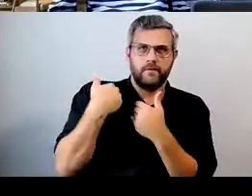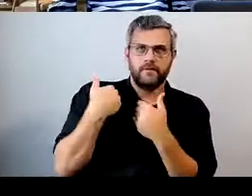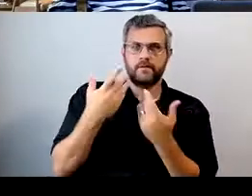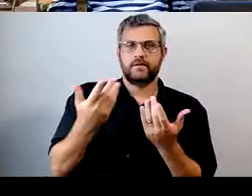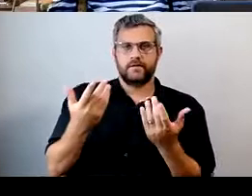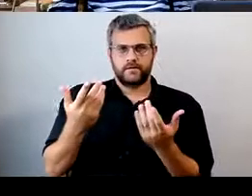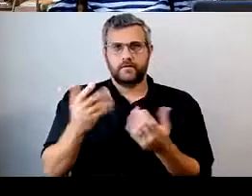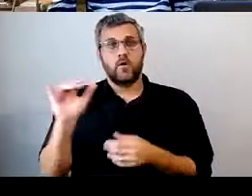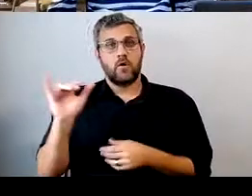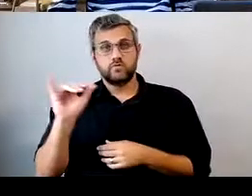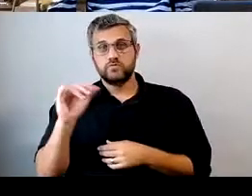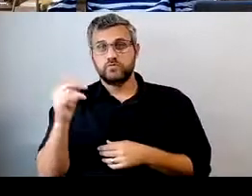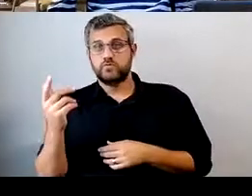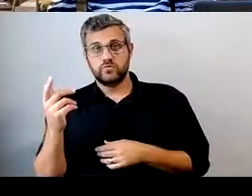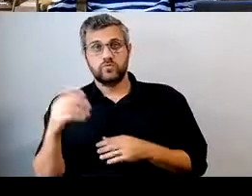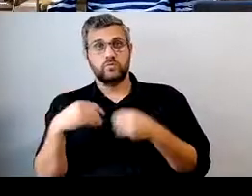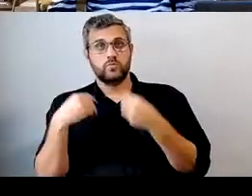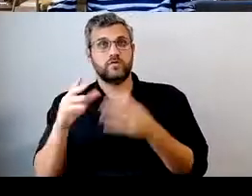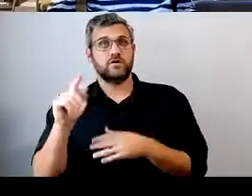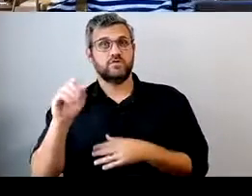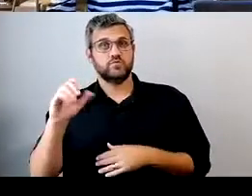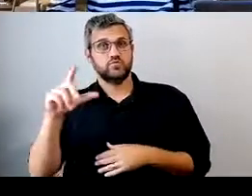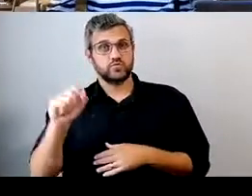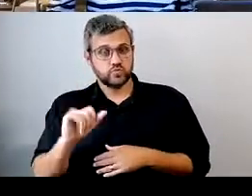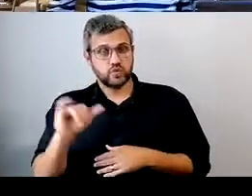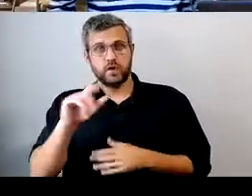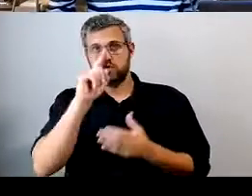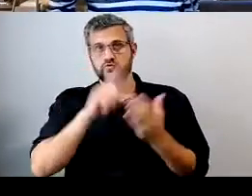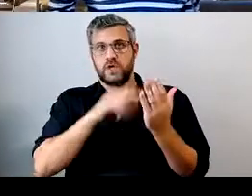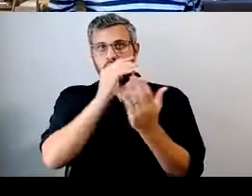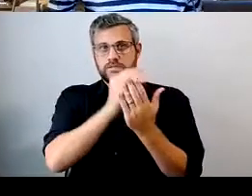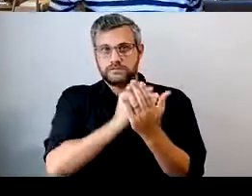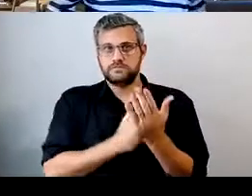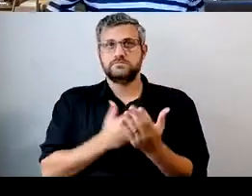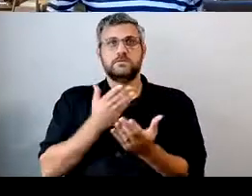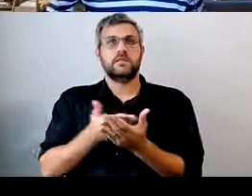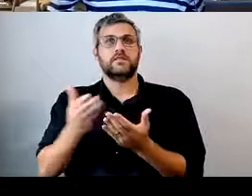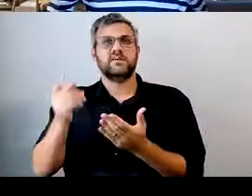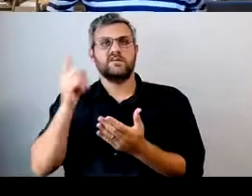we can also provide tools such as checklists, things to report verbal notes, apps,